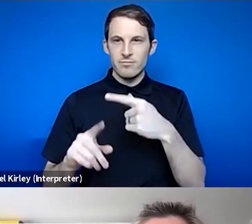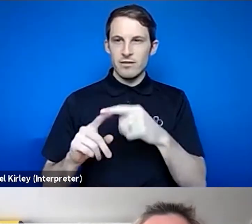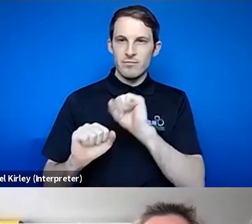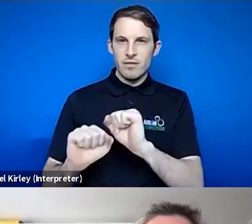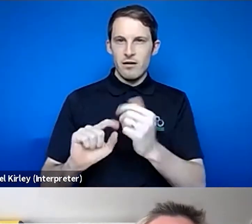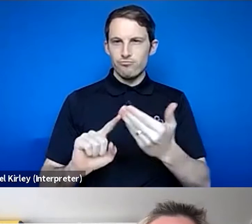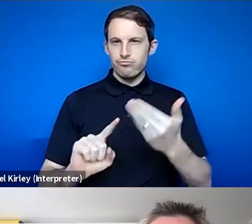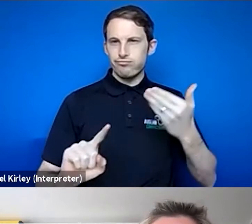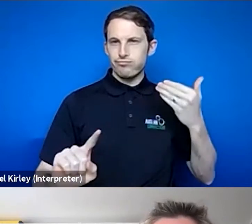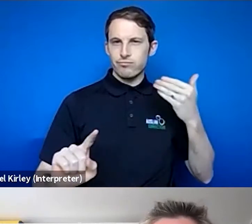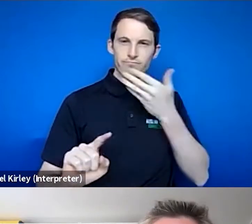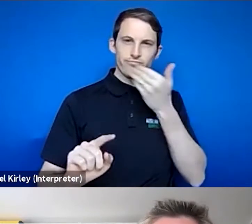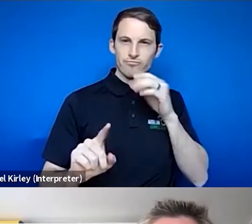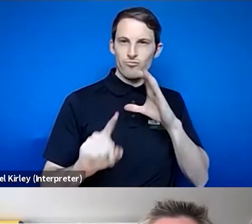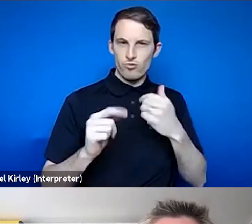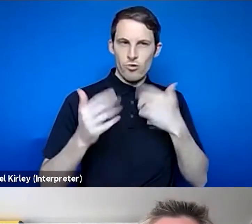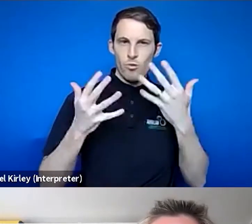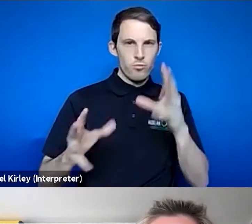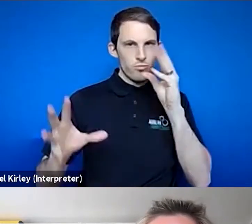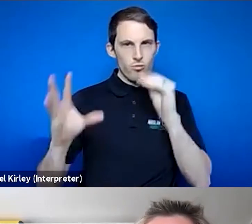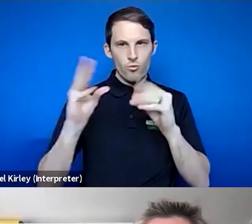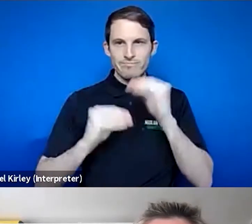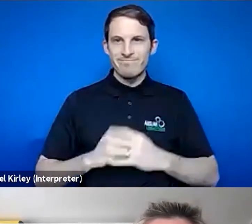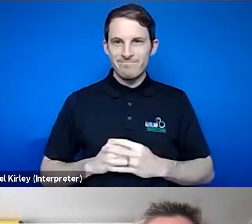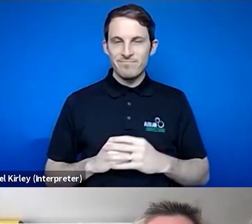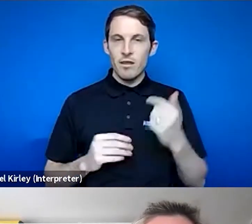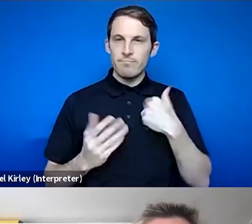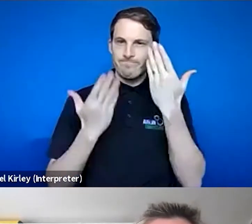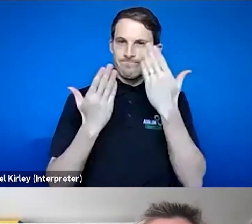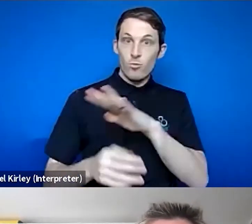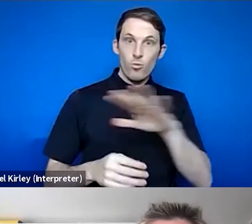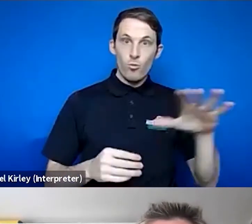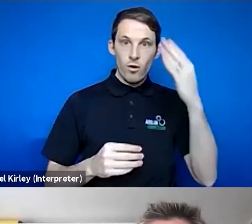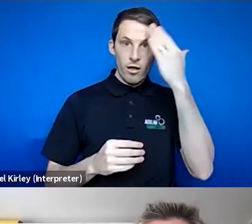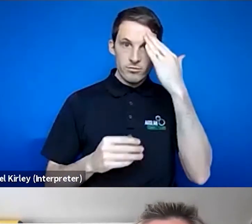culture from which we have much to learn. I pay my respects to all elders past, present